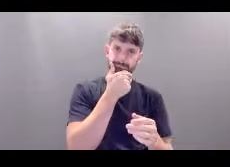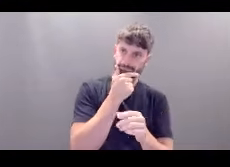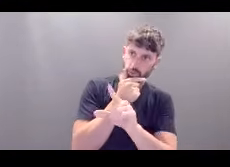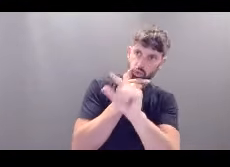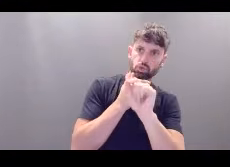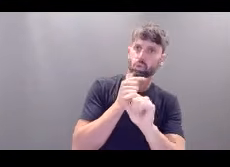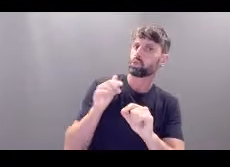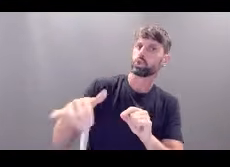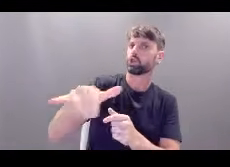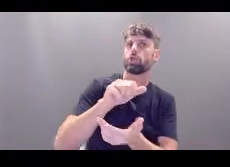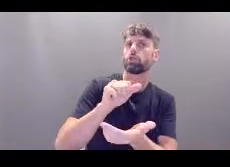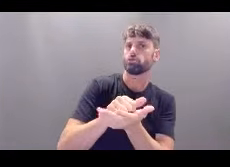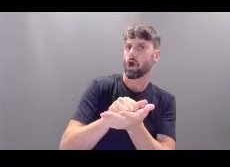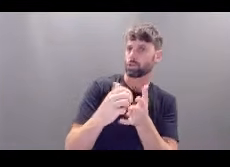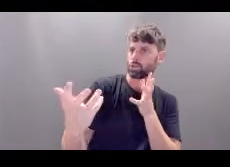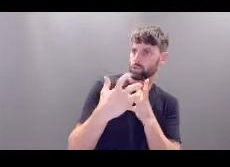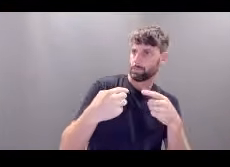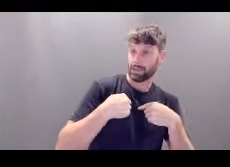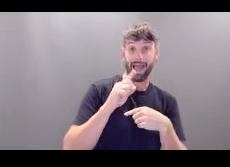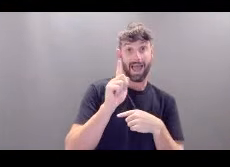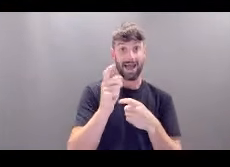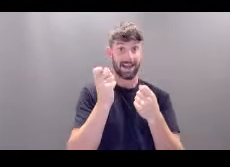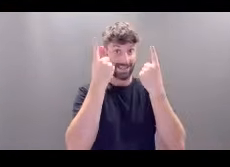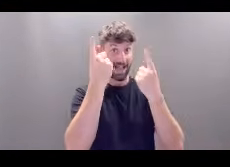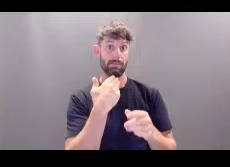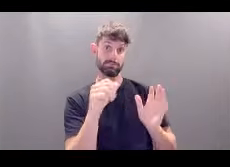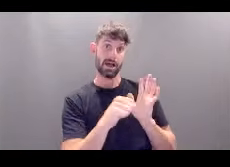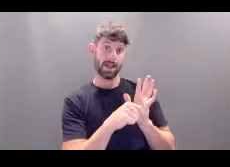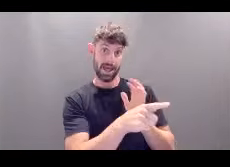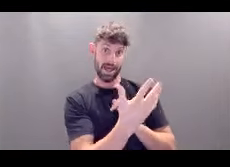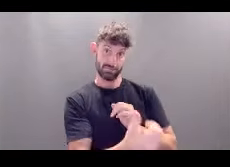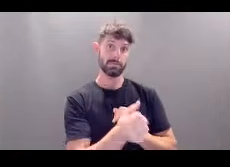their plan and budgeted supports before starting to choose their providers.